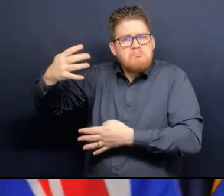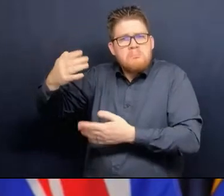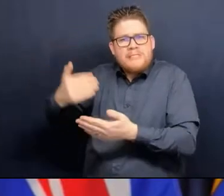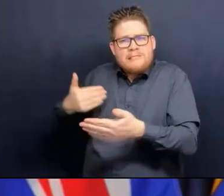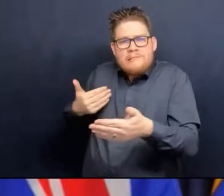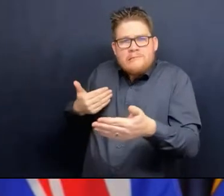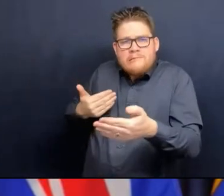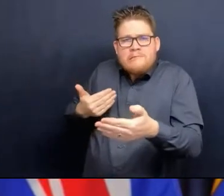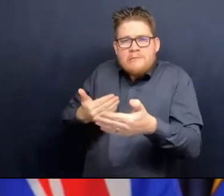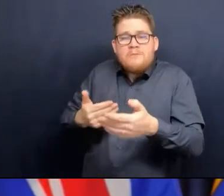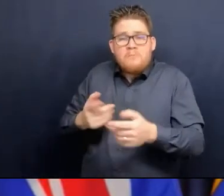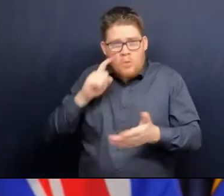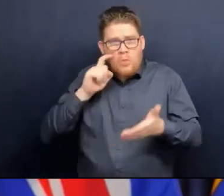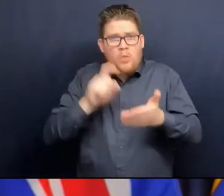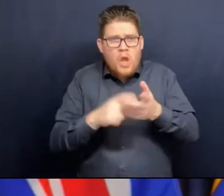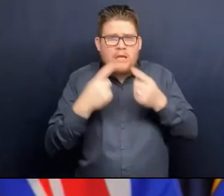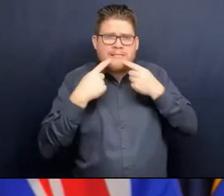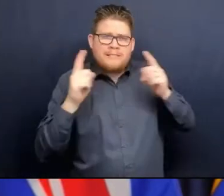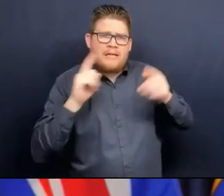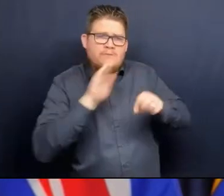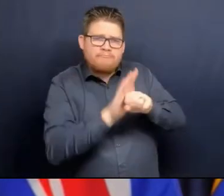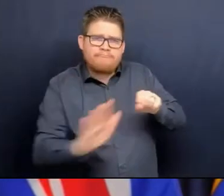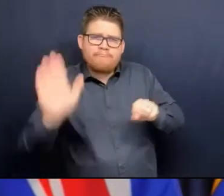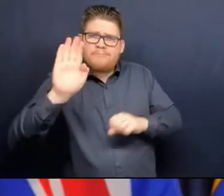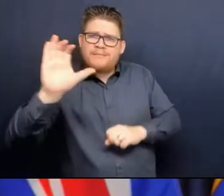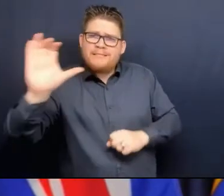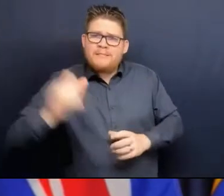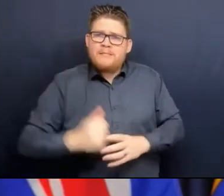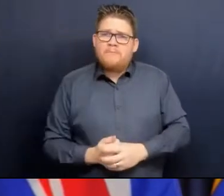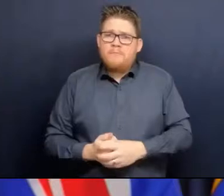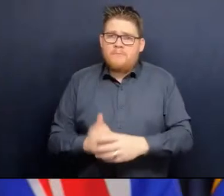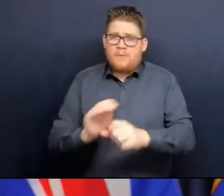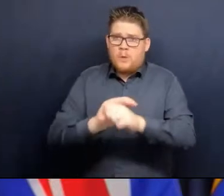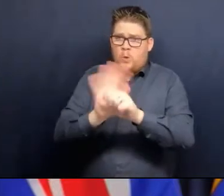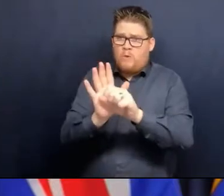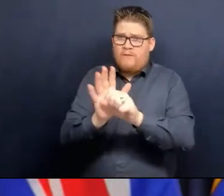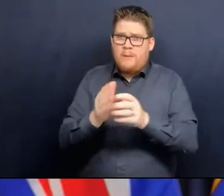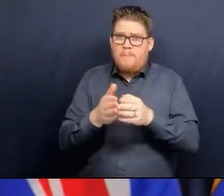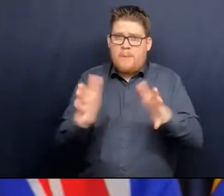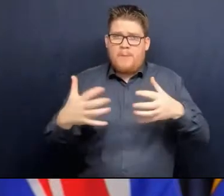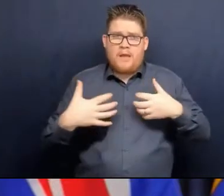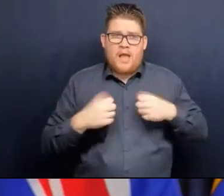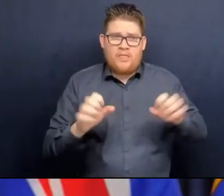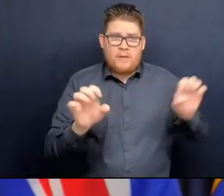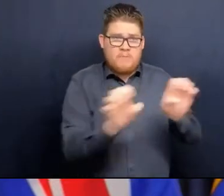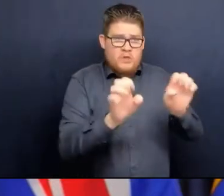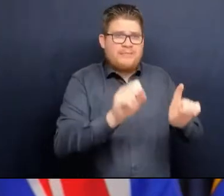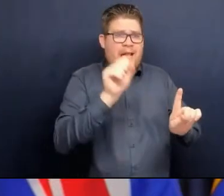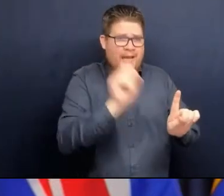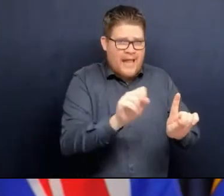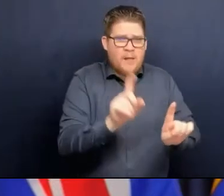system. Which finally just like to note, there's another public health emergency that profoundly